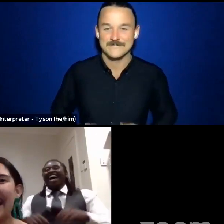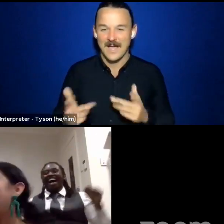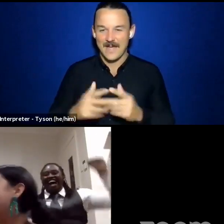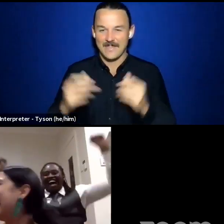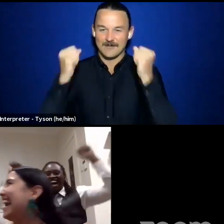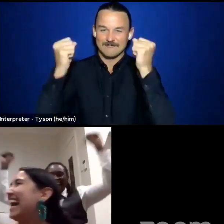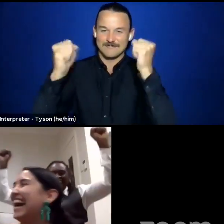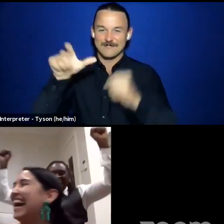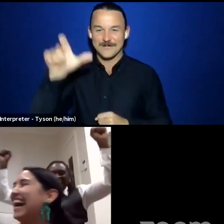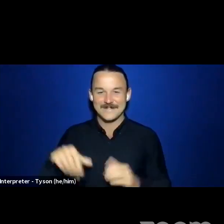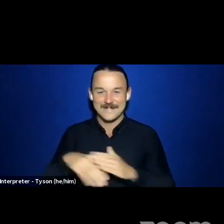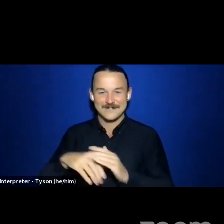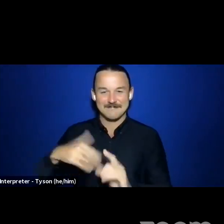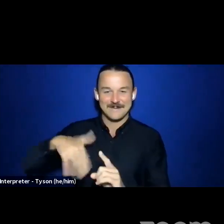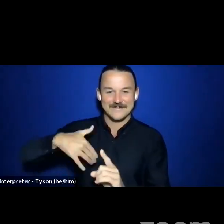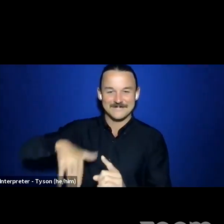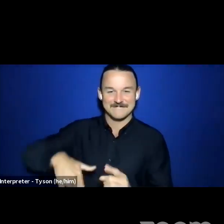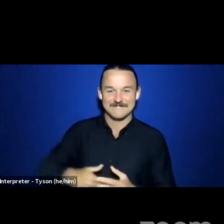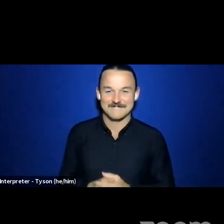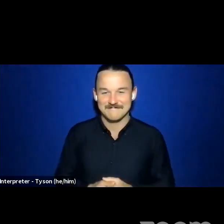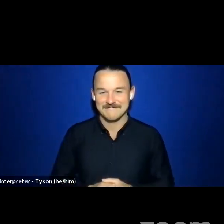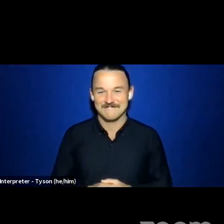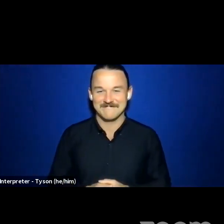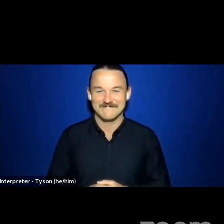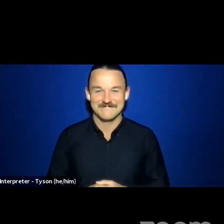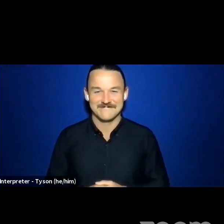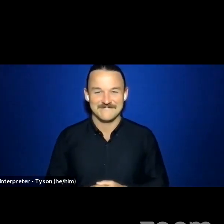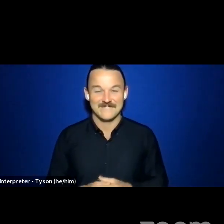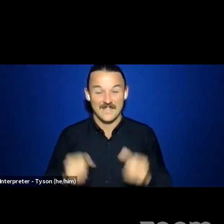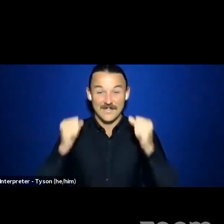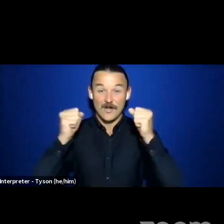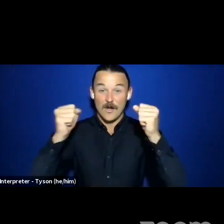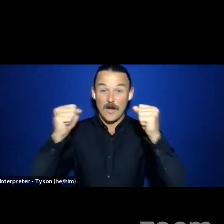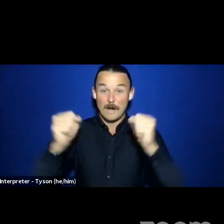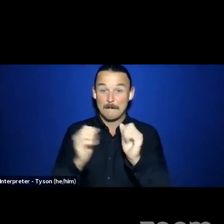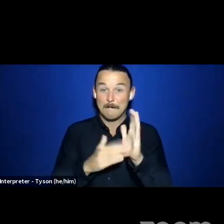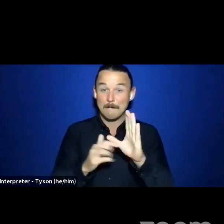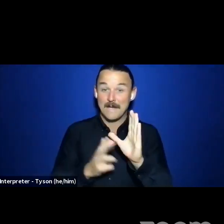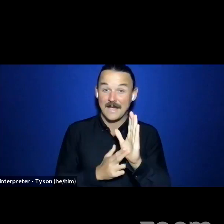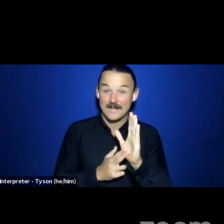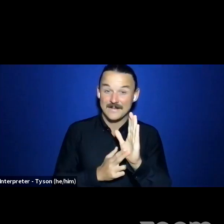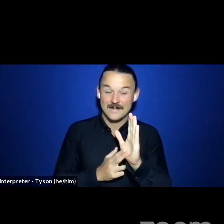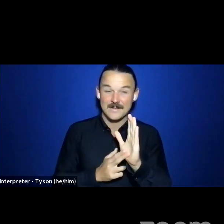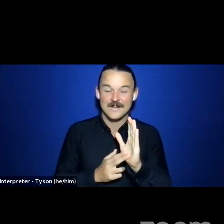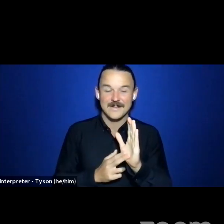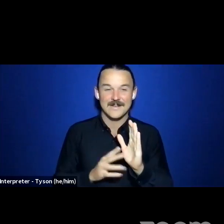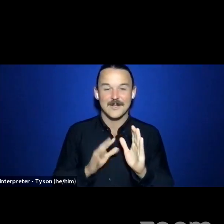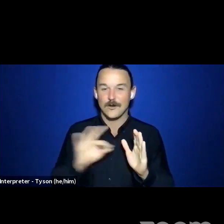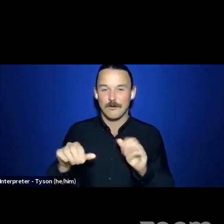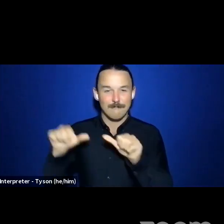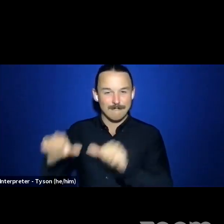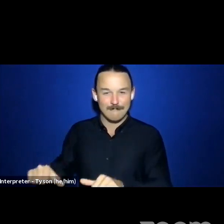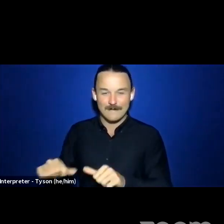Another. hype man is a gender neutral term bowling term bowling.